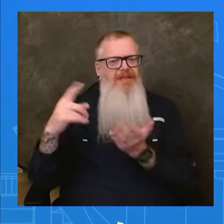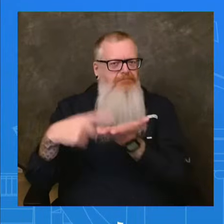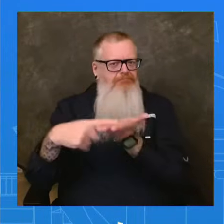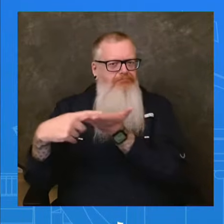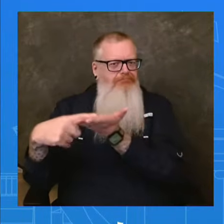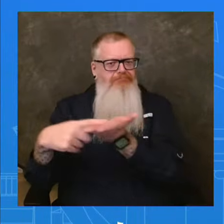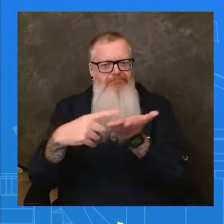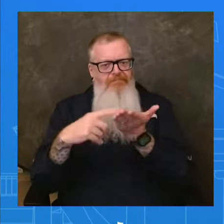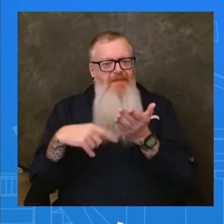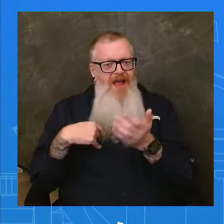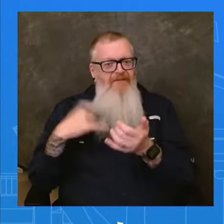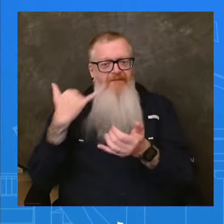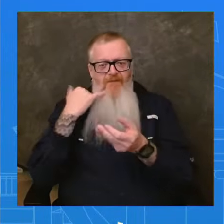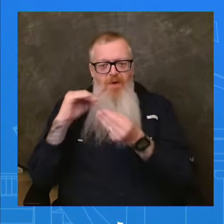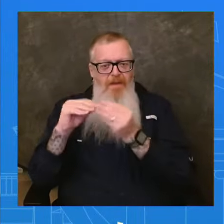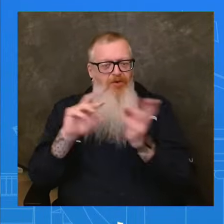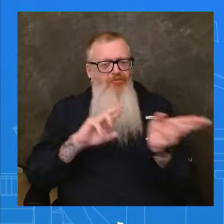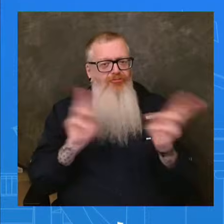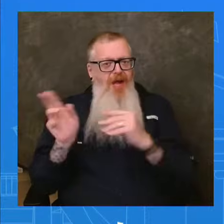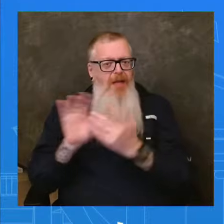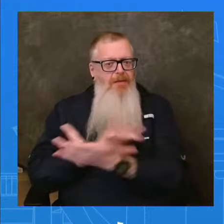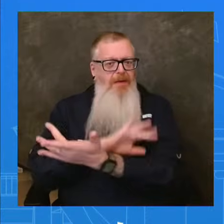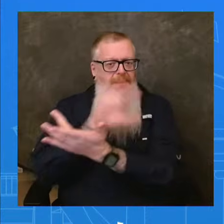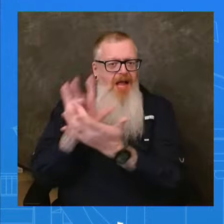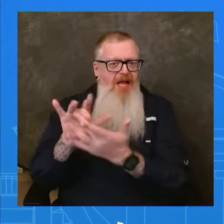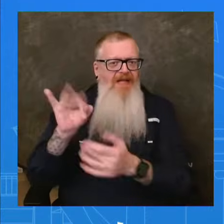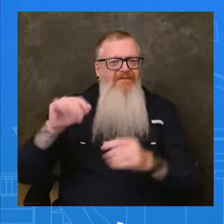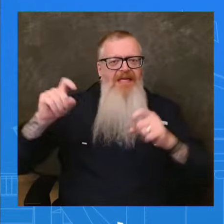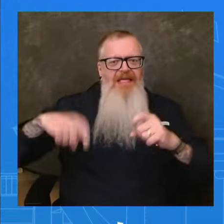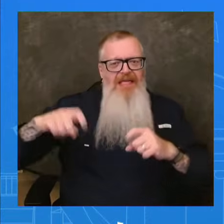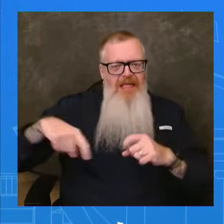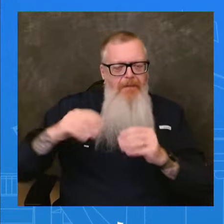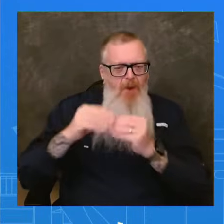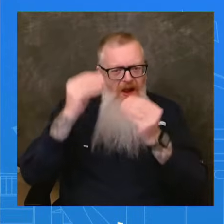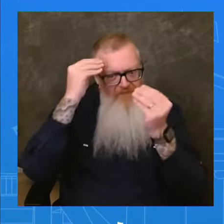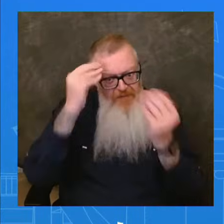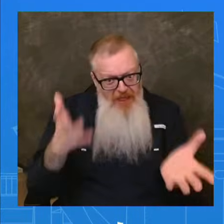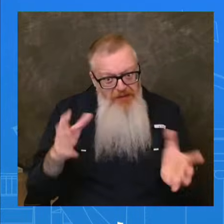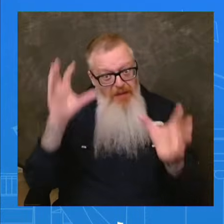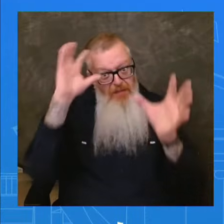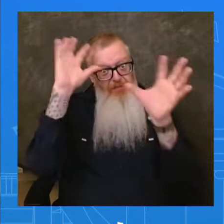with more than 60 local officials in cities and counties along the likely path of impact